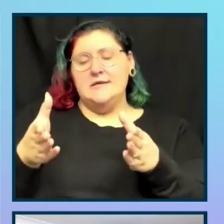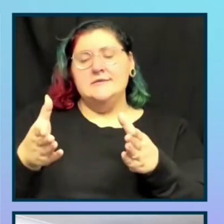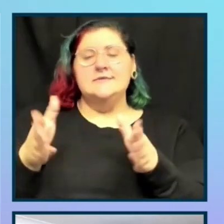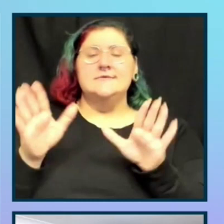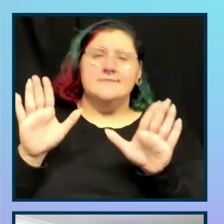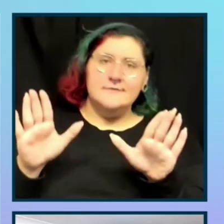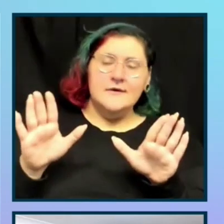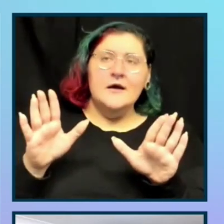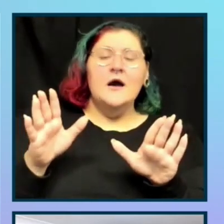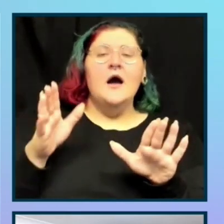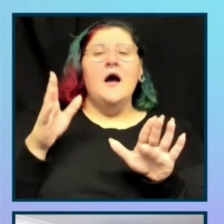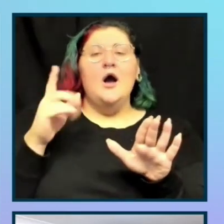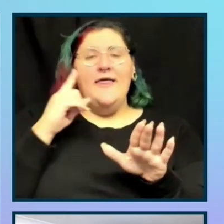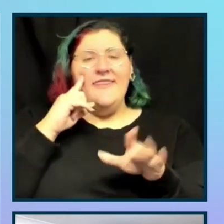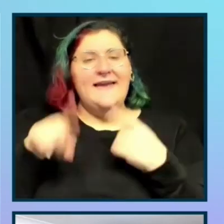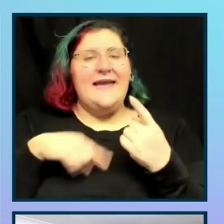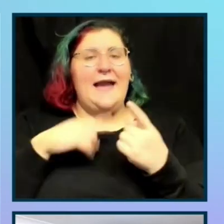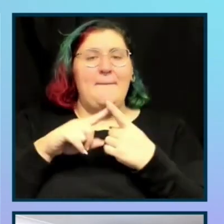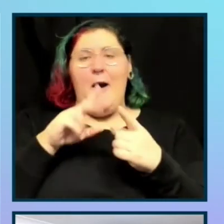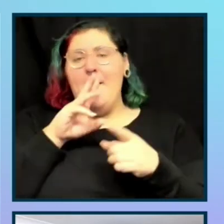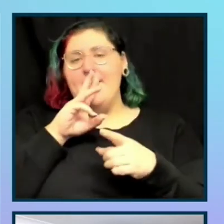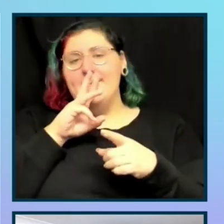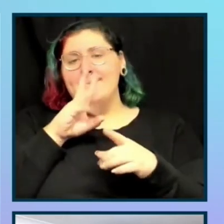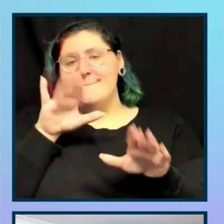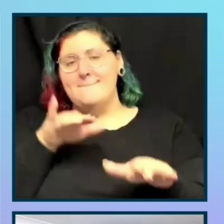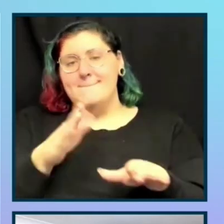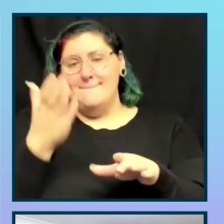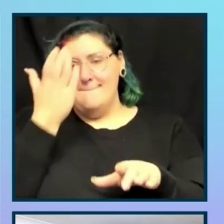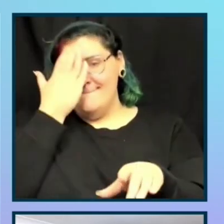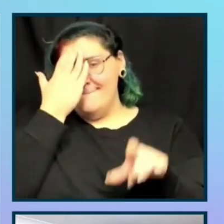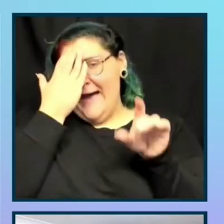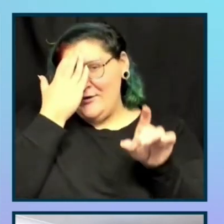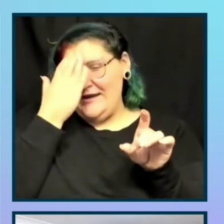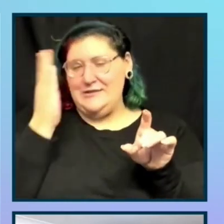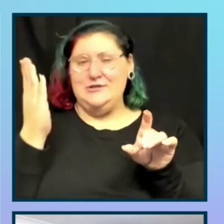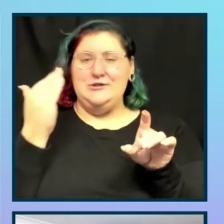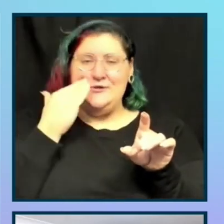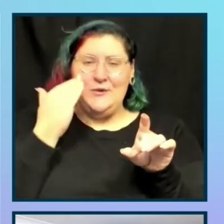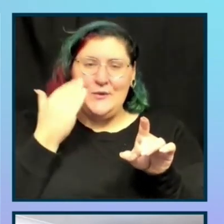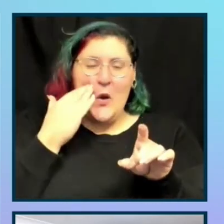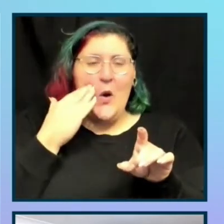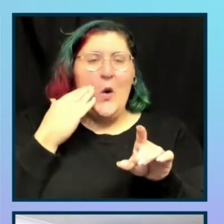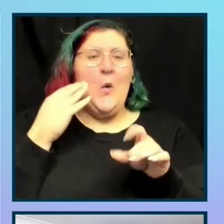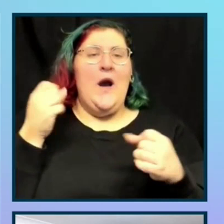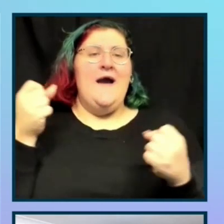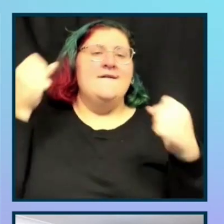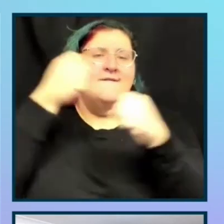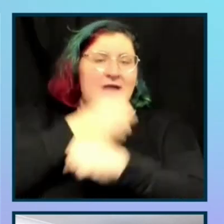in terms of piracy on the high seas, and then implement that into the interactive medium of video games.